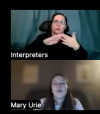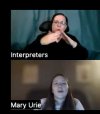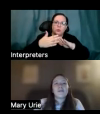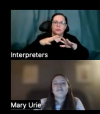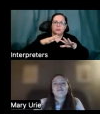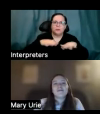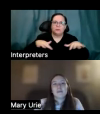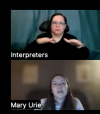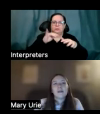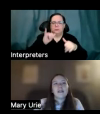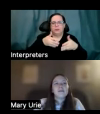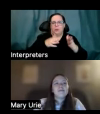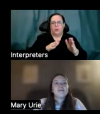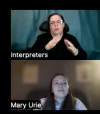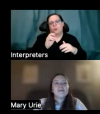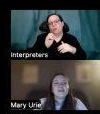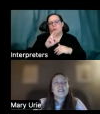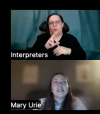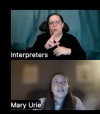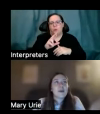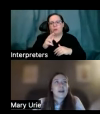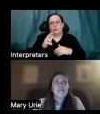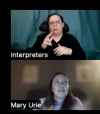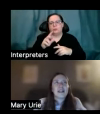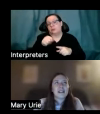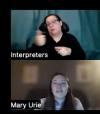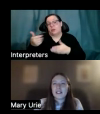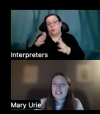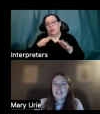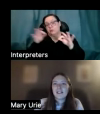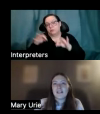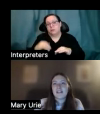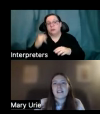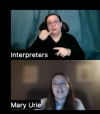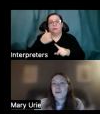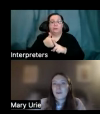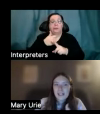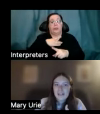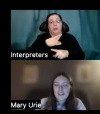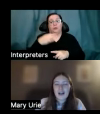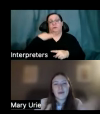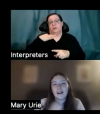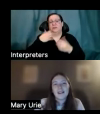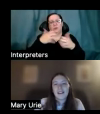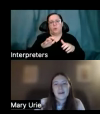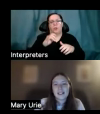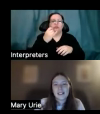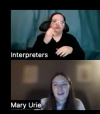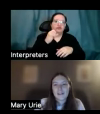or maybe in another way, if they like to volunteer, and they don't want to have a job, but they want to get involved in